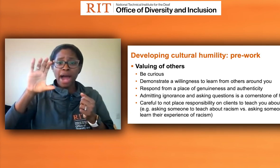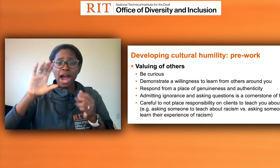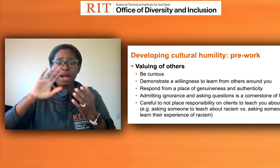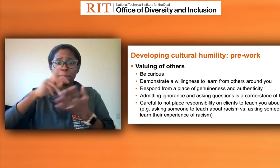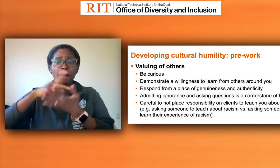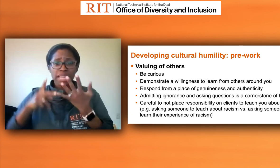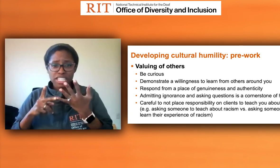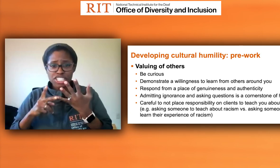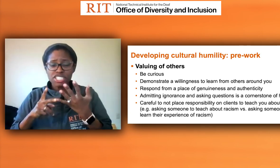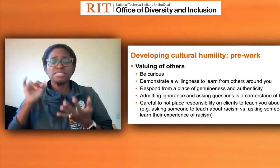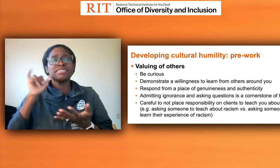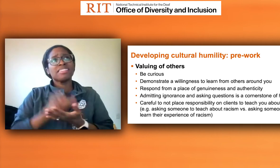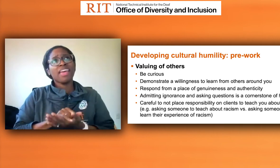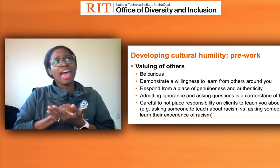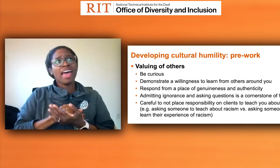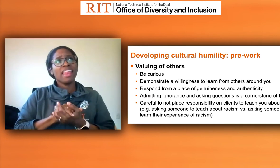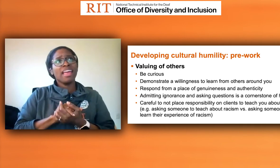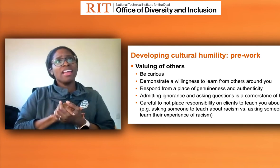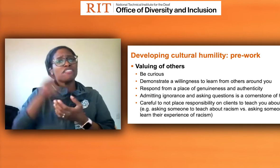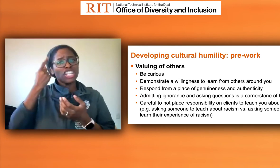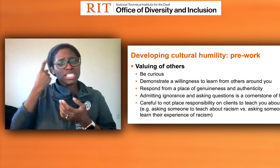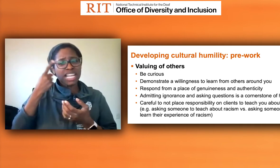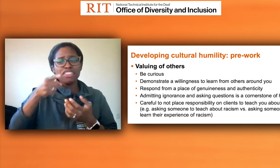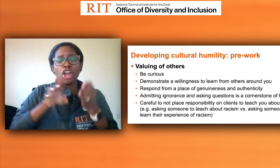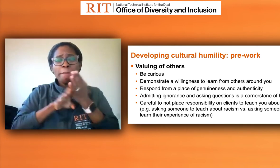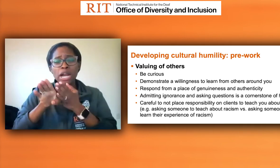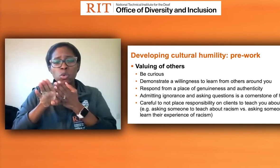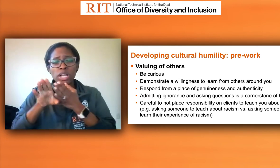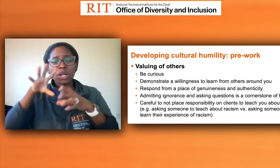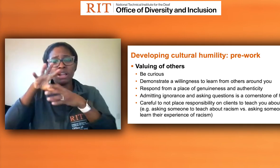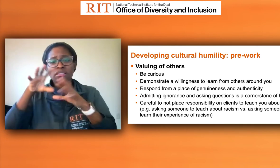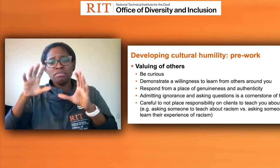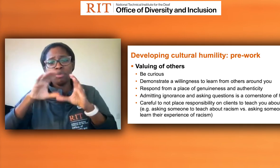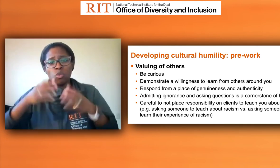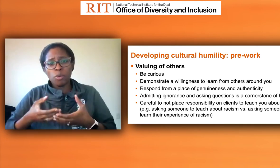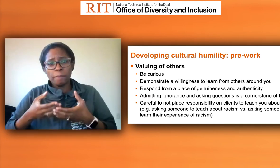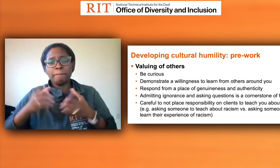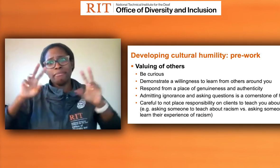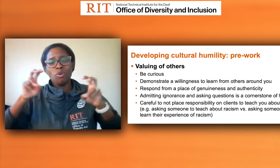When you talk with the BIPOC population, it's important to consider that they're a minority population.